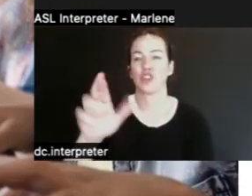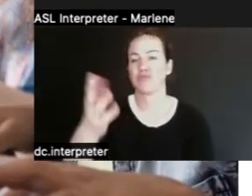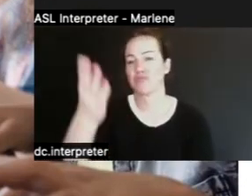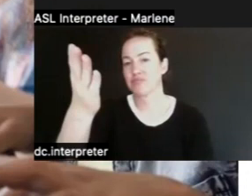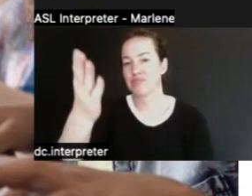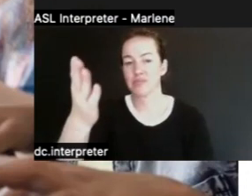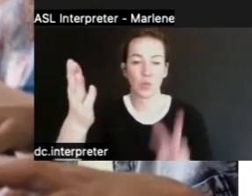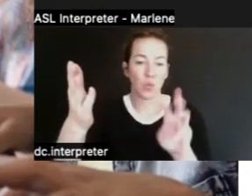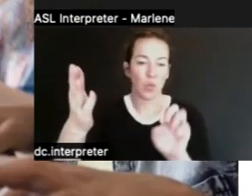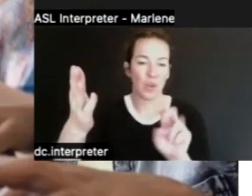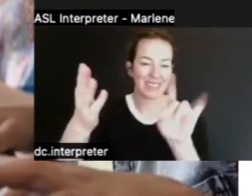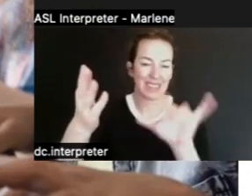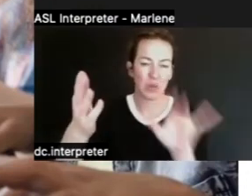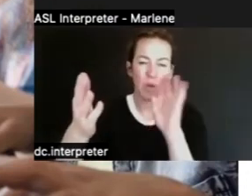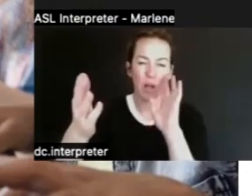if you can, we we'll come back to you and see if you can unmute.